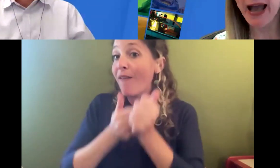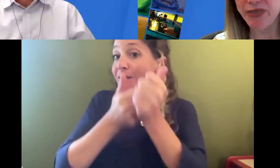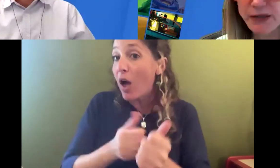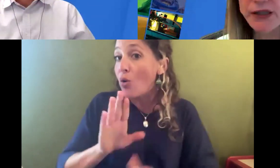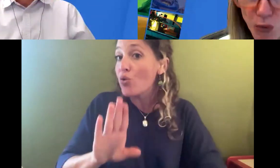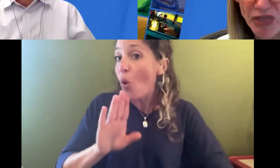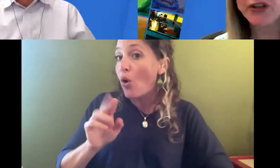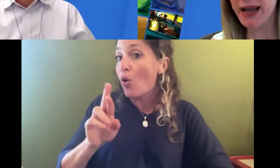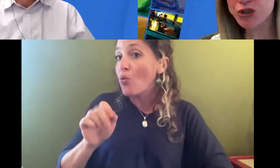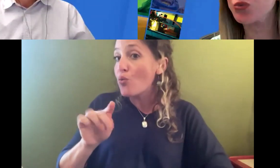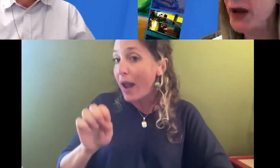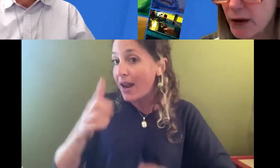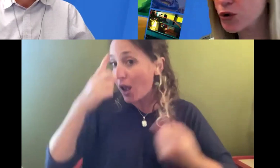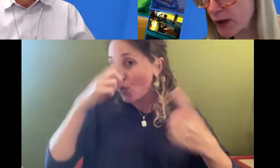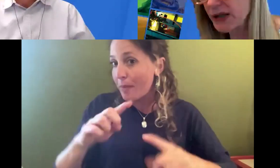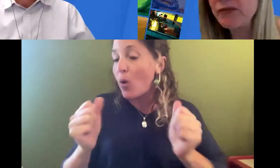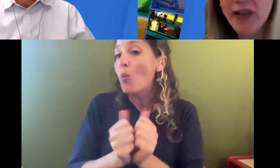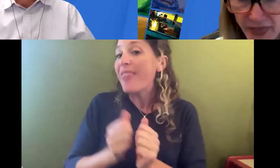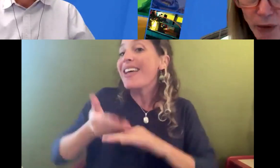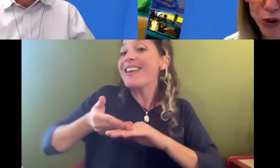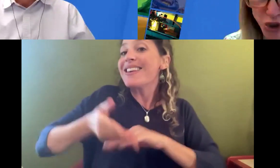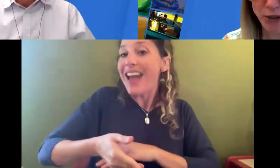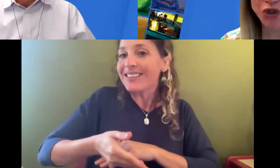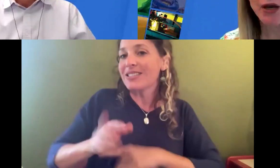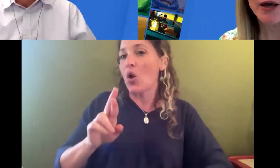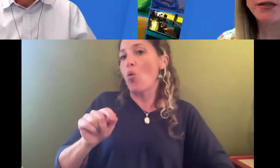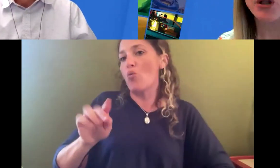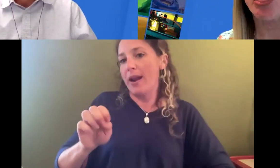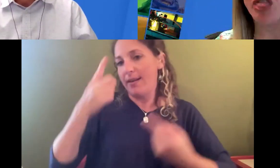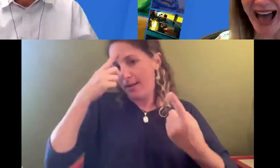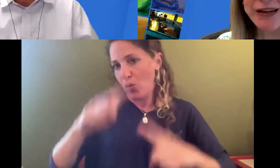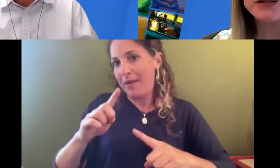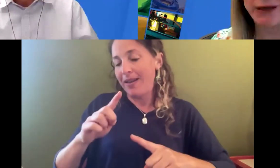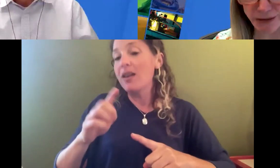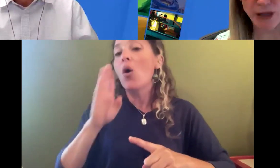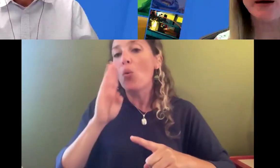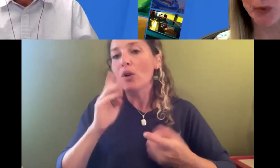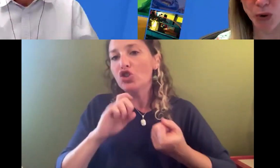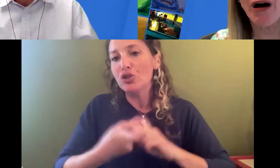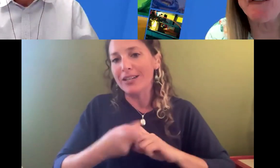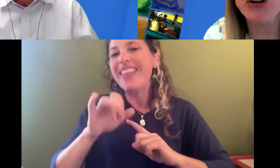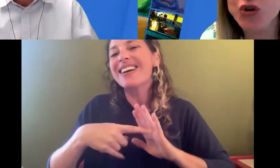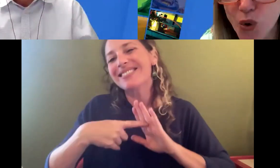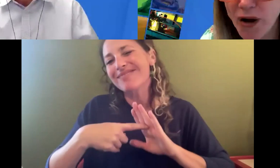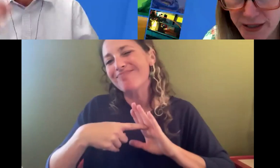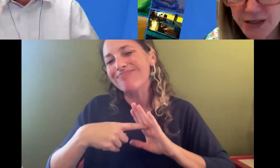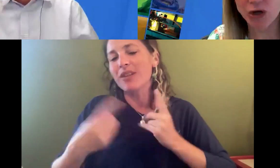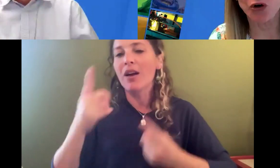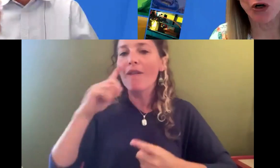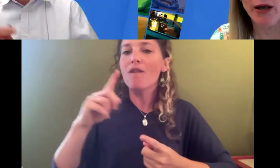and it's with the next rate agreement that that would change. That is an example of a nuance here,